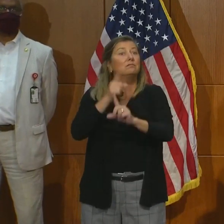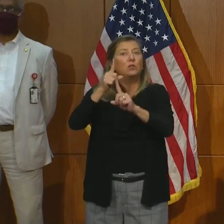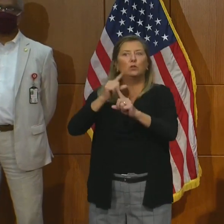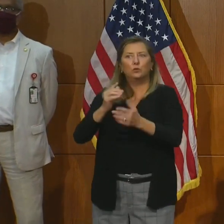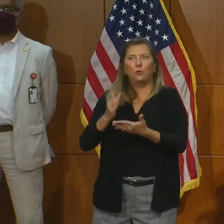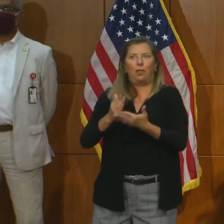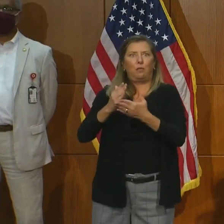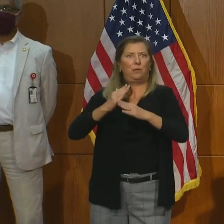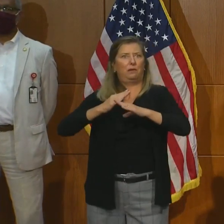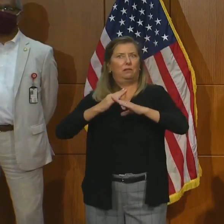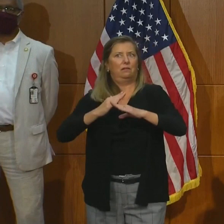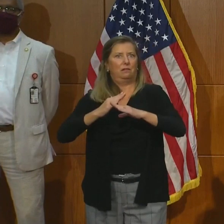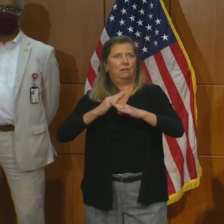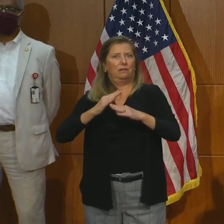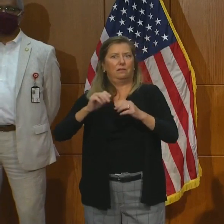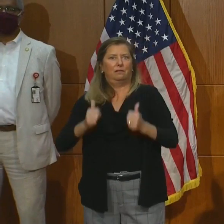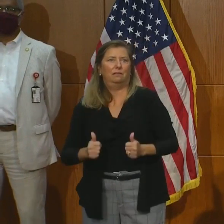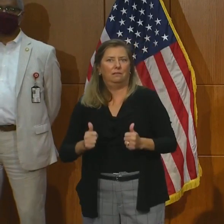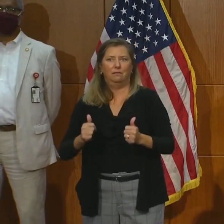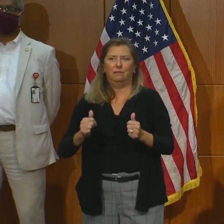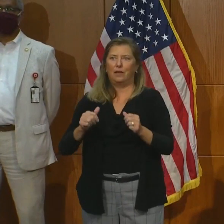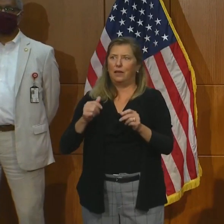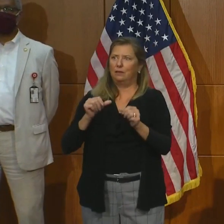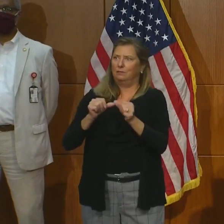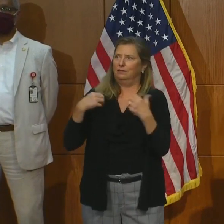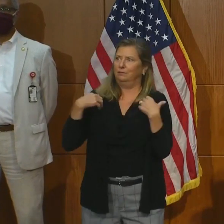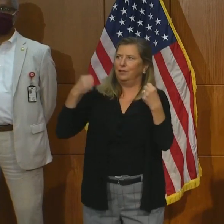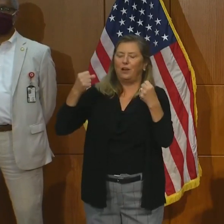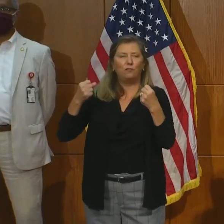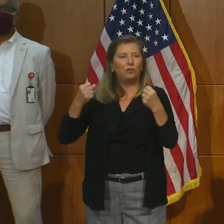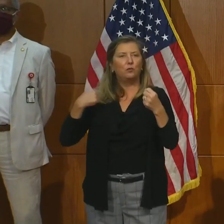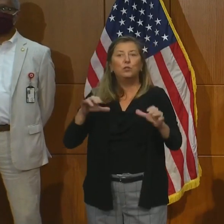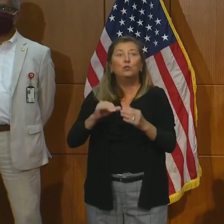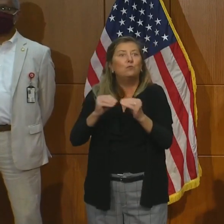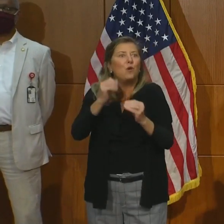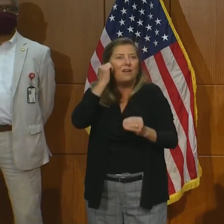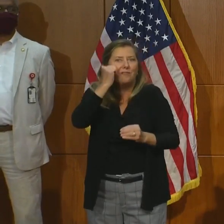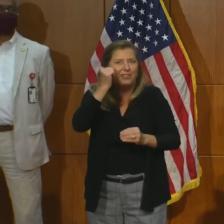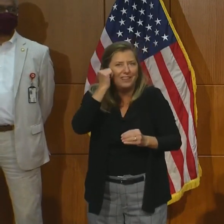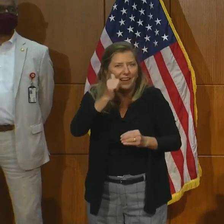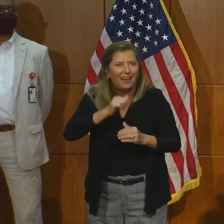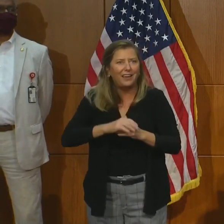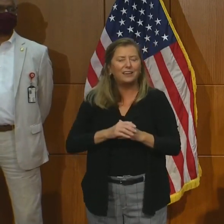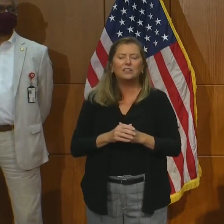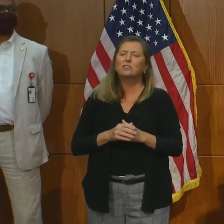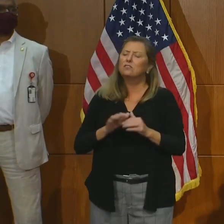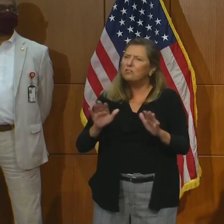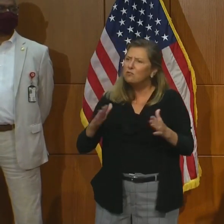WILL BE INVESTED IN THAT PROGRAM THESE ARE MAJOR STEPS. THEY'RE ALL ABOUT MITIGATE AND